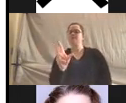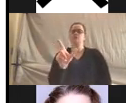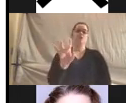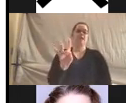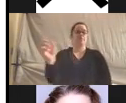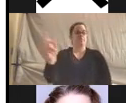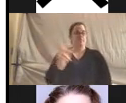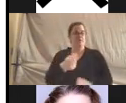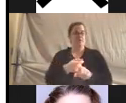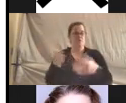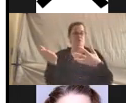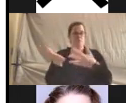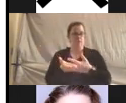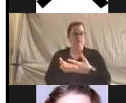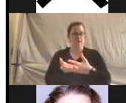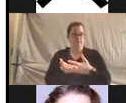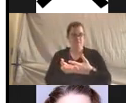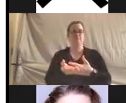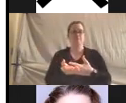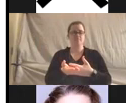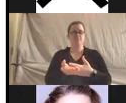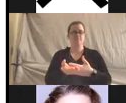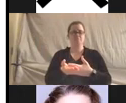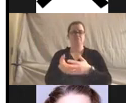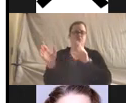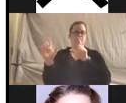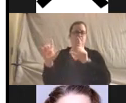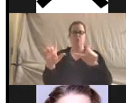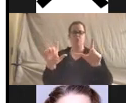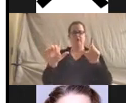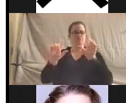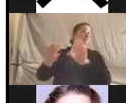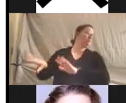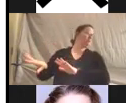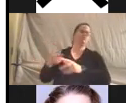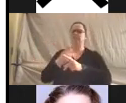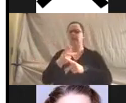Give folks some time from their screen and ability to take care of whatever needs taken care of.